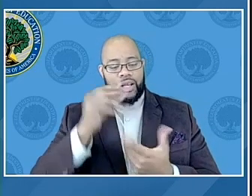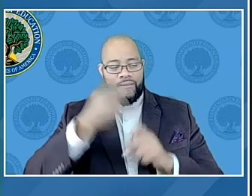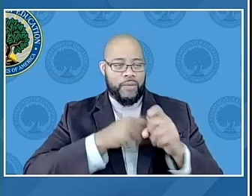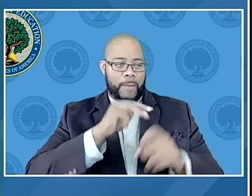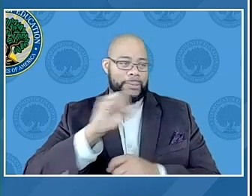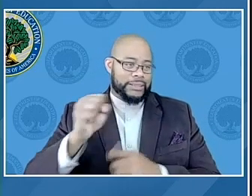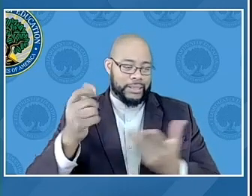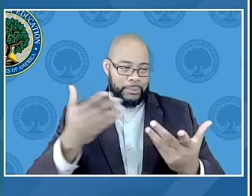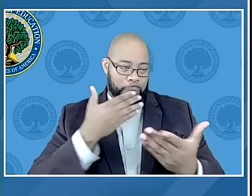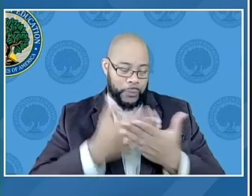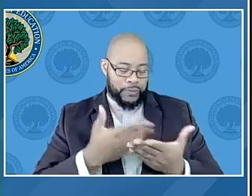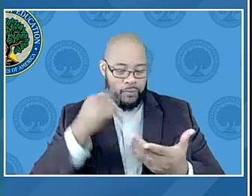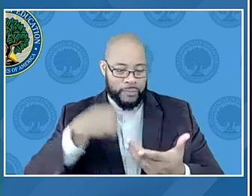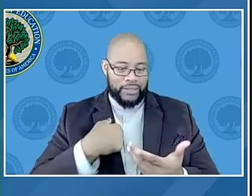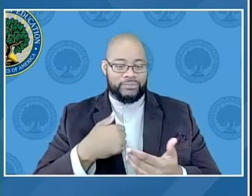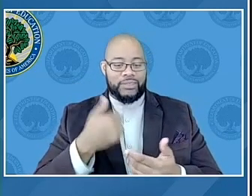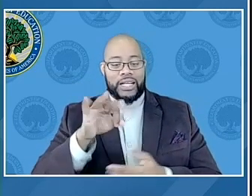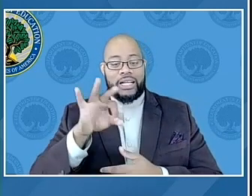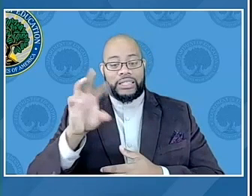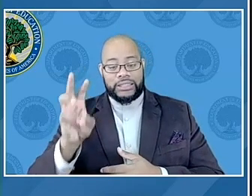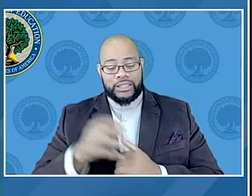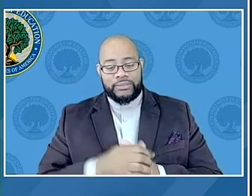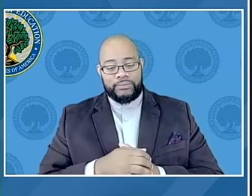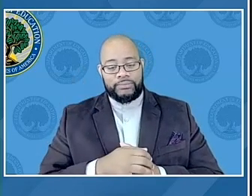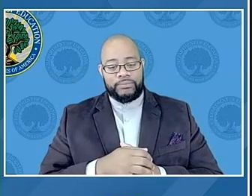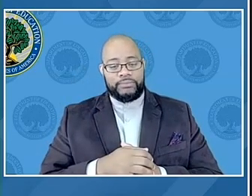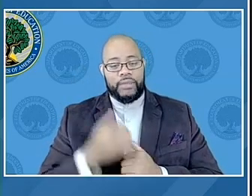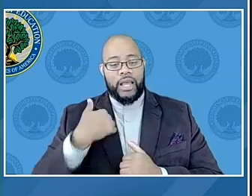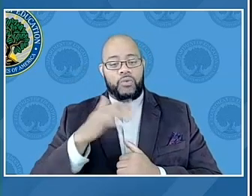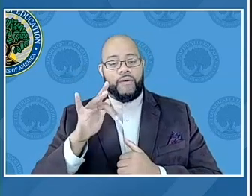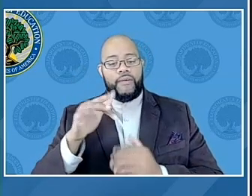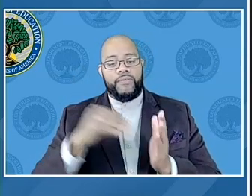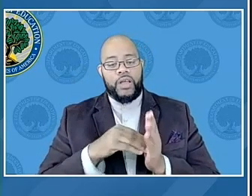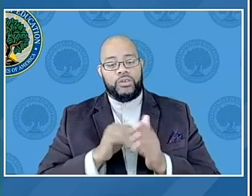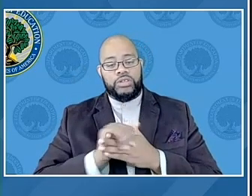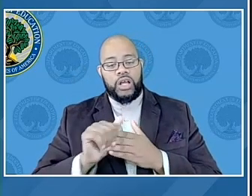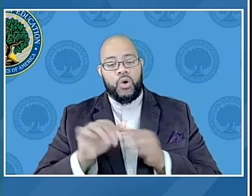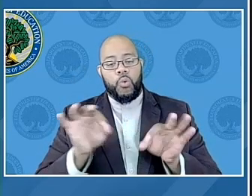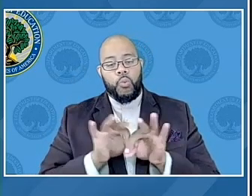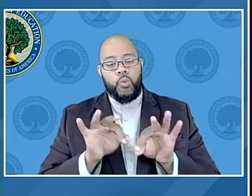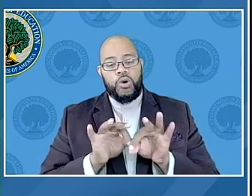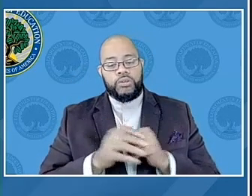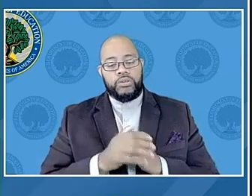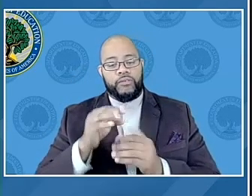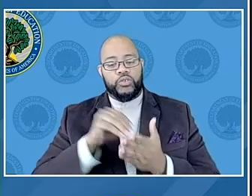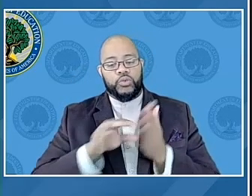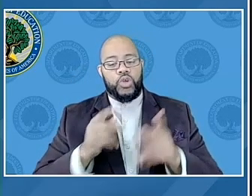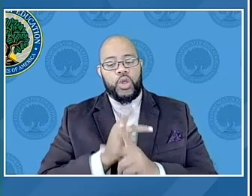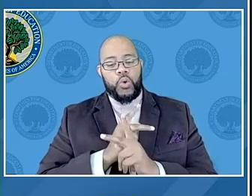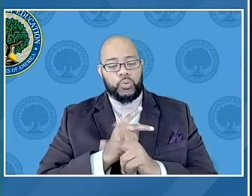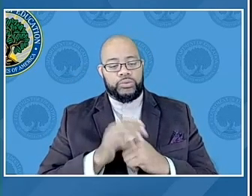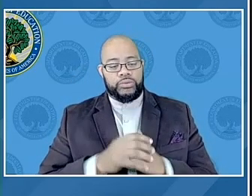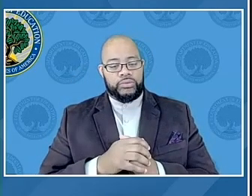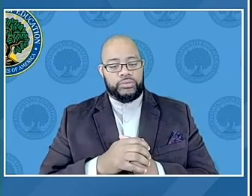In 1996, I had $25,000 worth of student loans in hand.